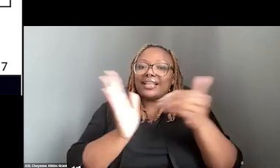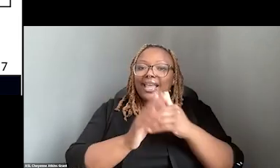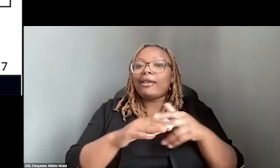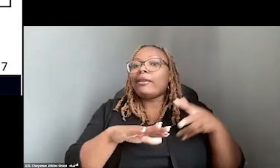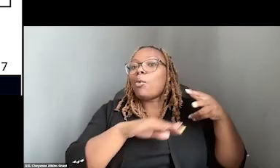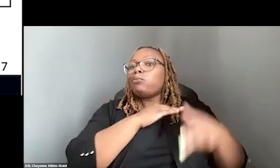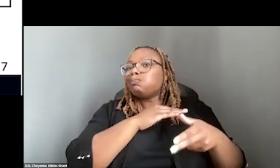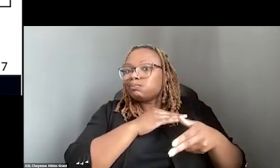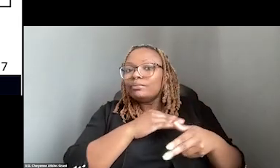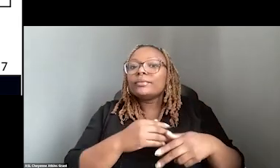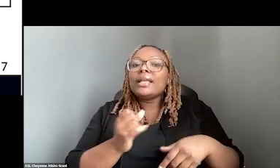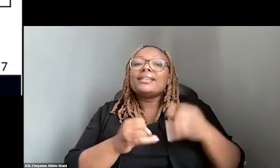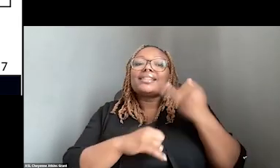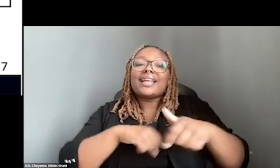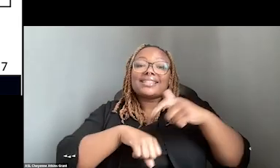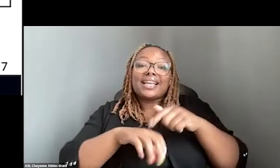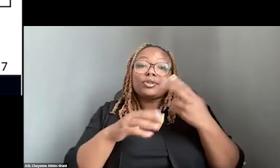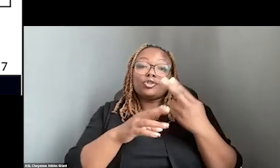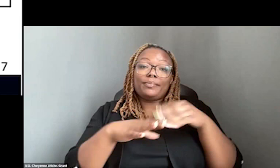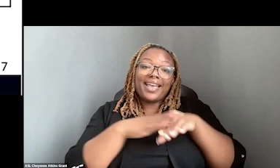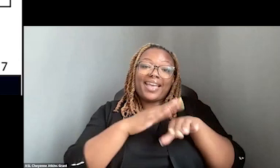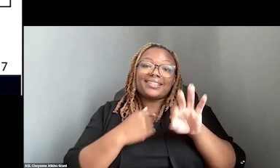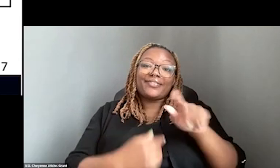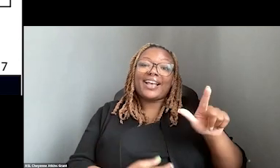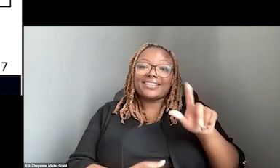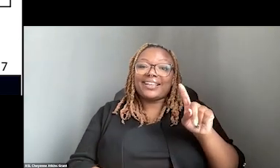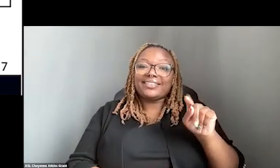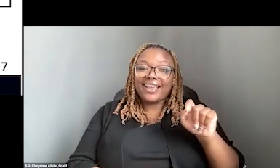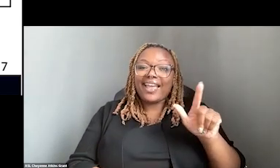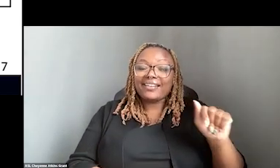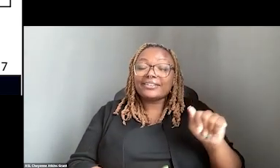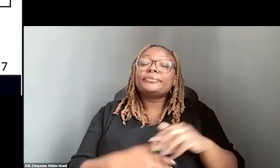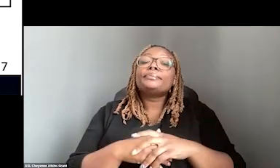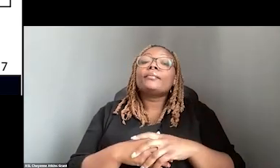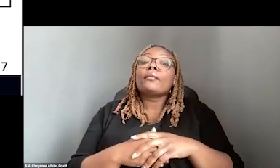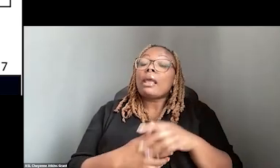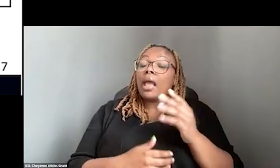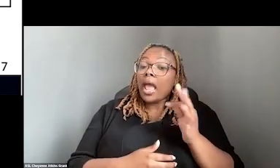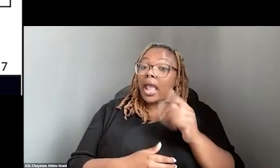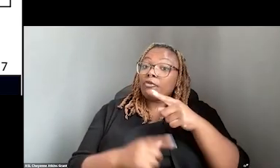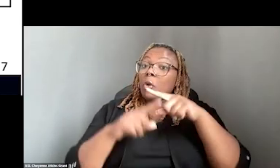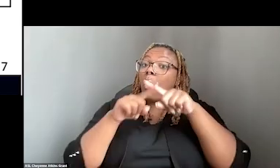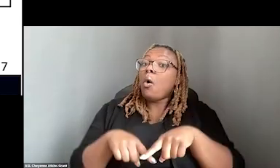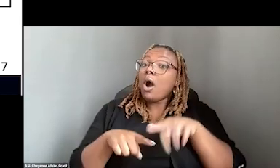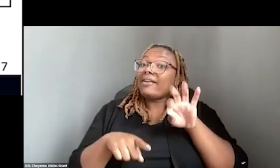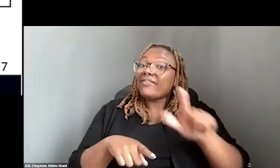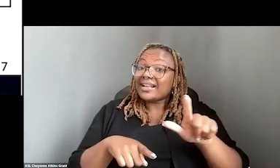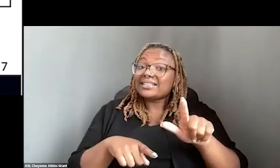These -- this is the last time you'll be able to access that data. So if you were relying on FastLane as a repository